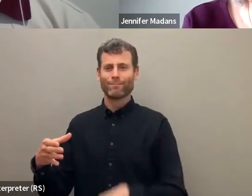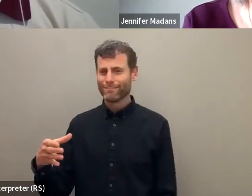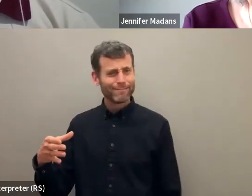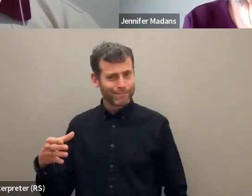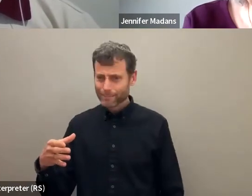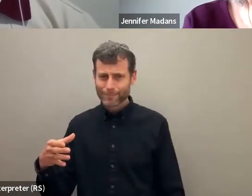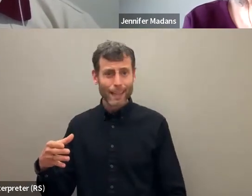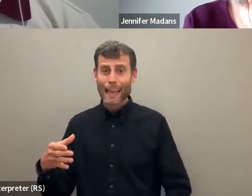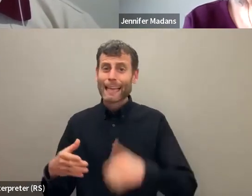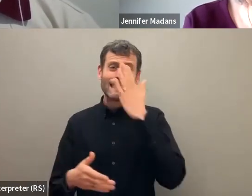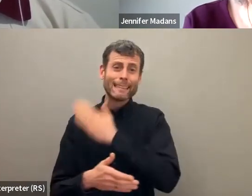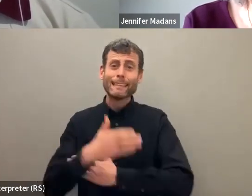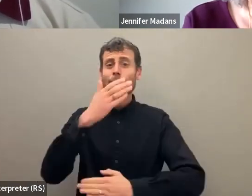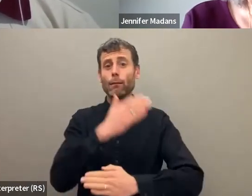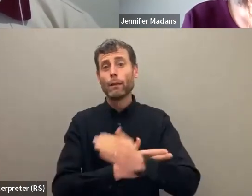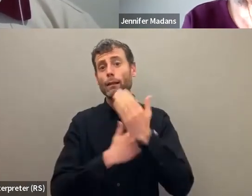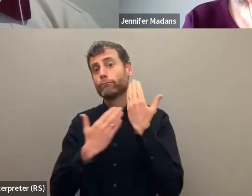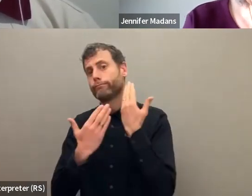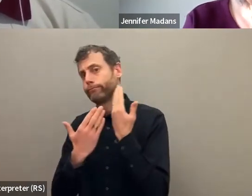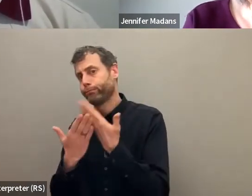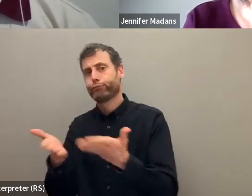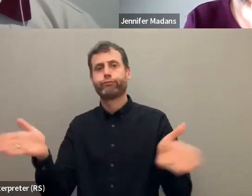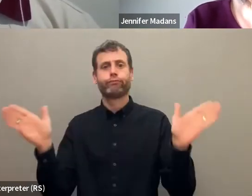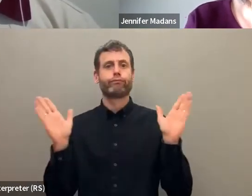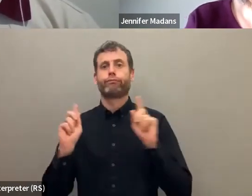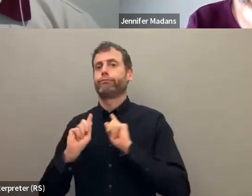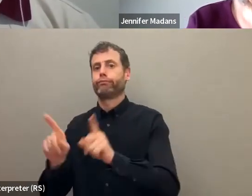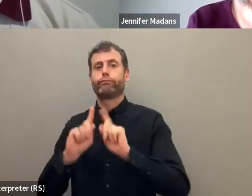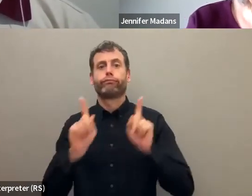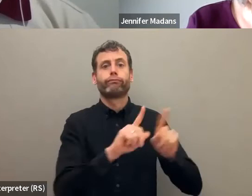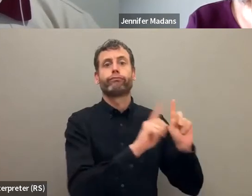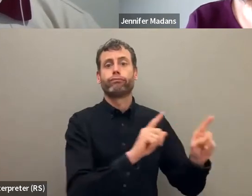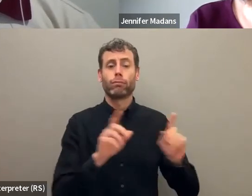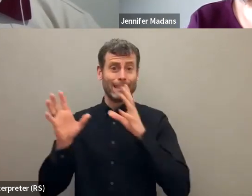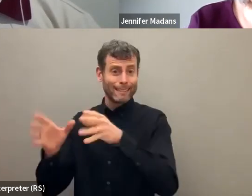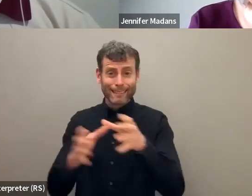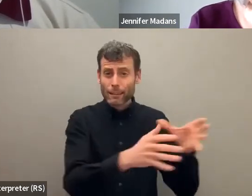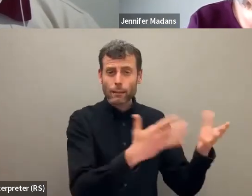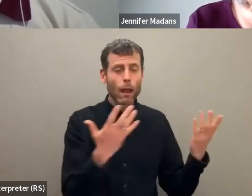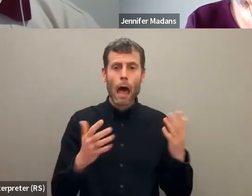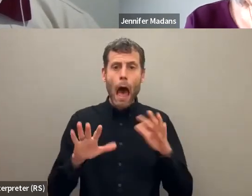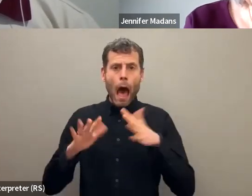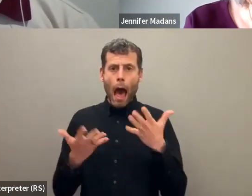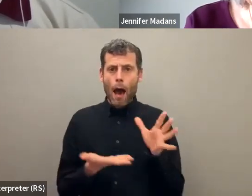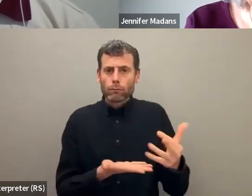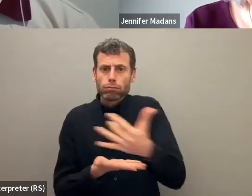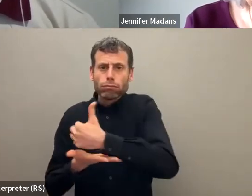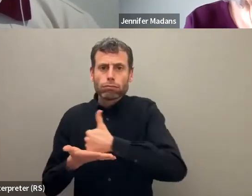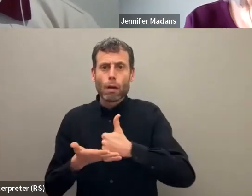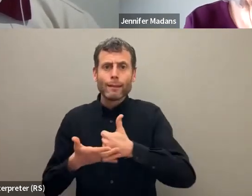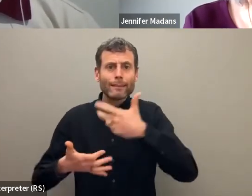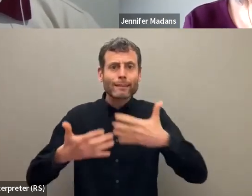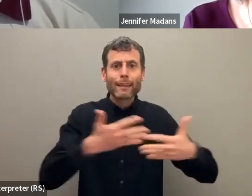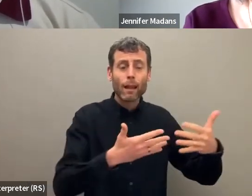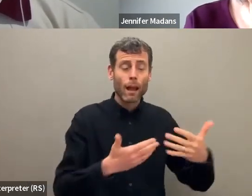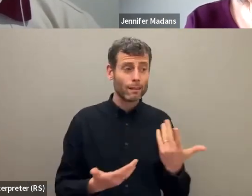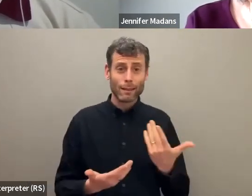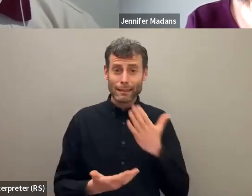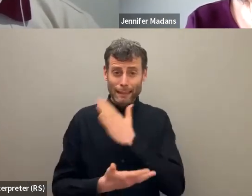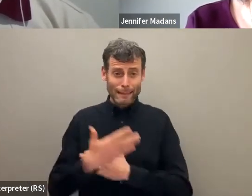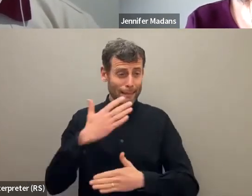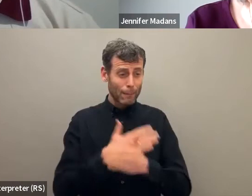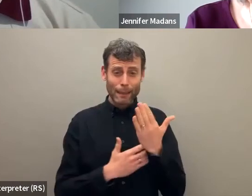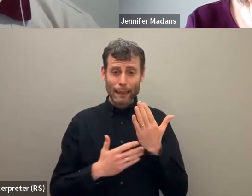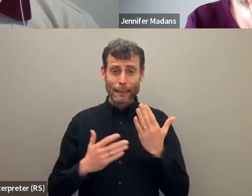Jennifer Madans: The Washington group members report that the short set has been used in some way in one of their senses or surveys in over 100 countries.